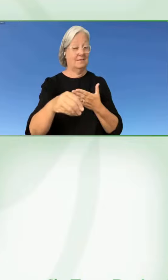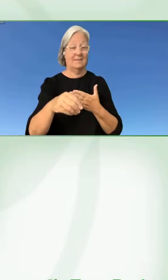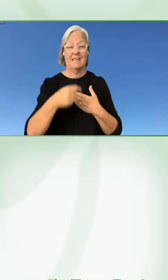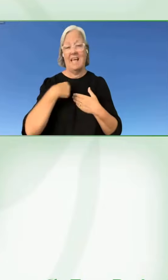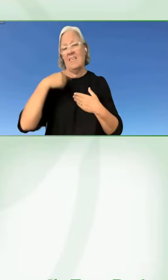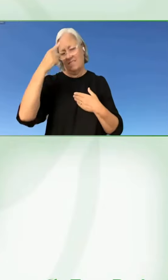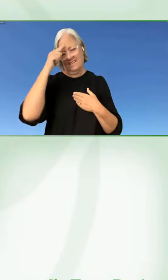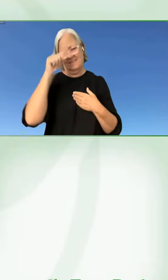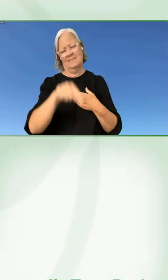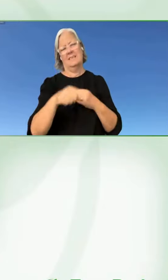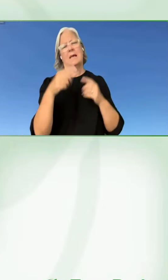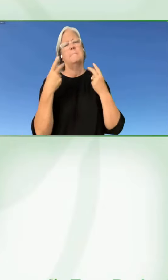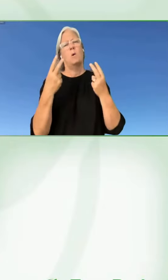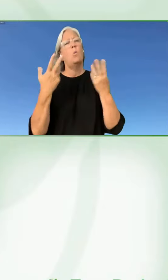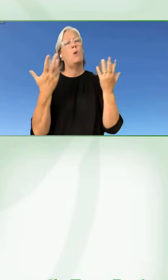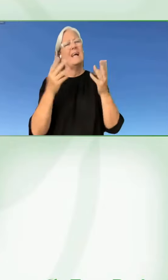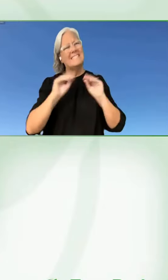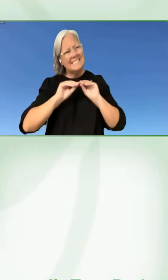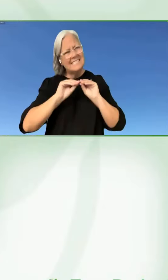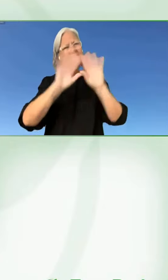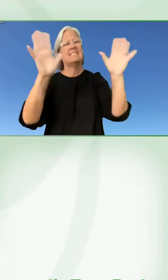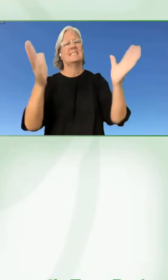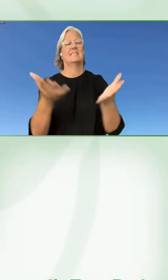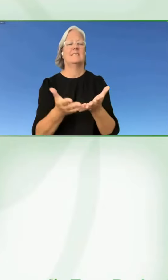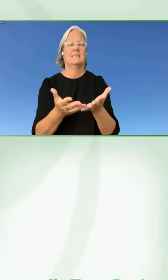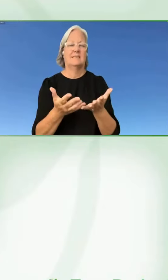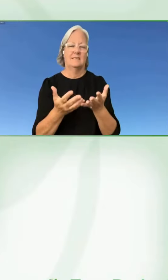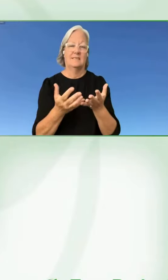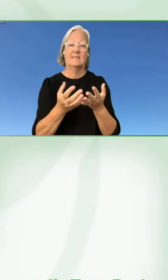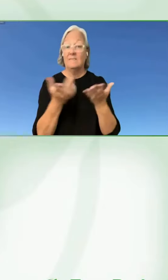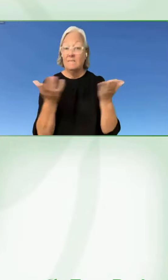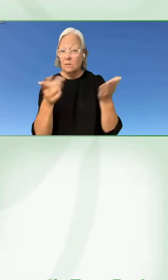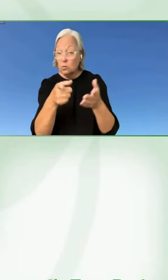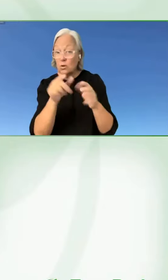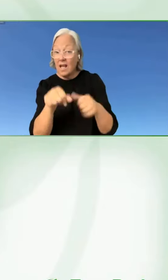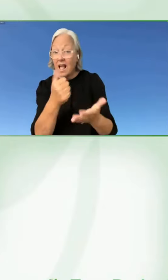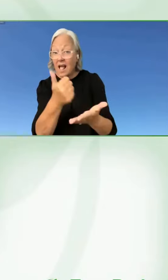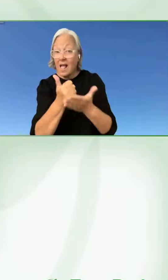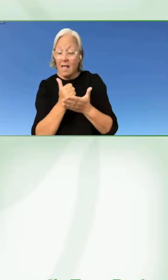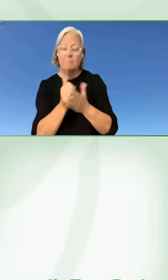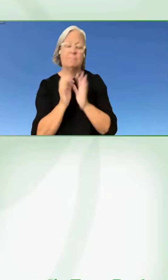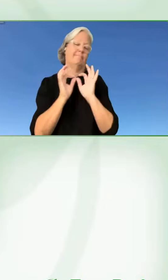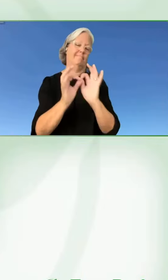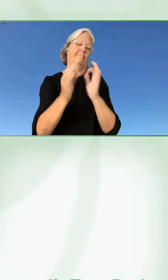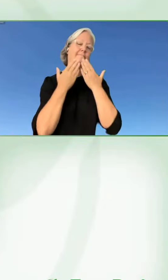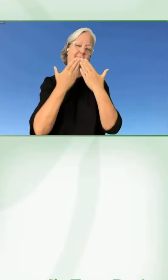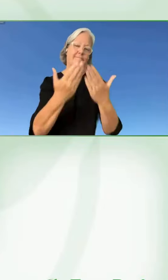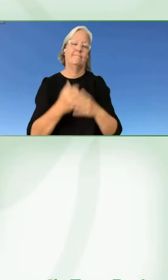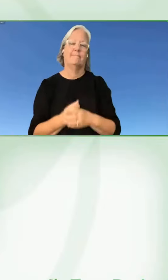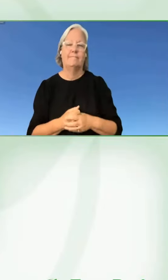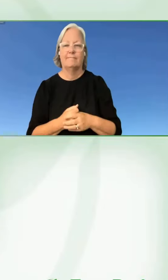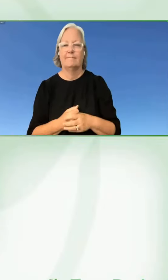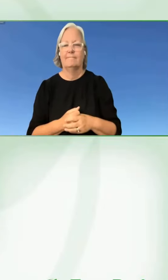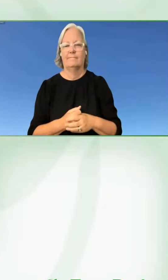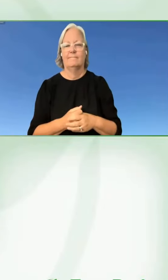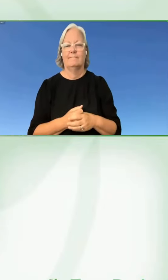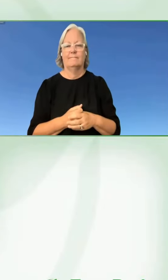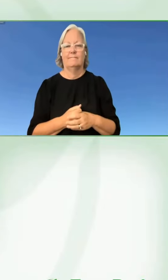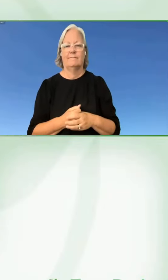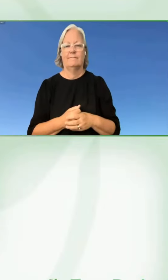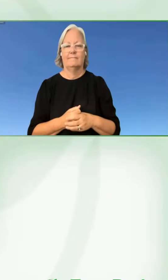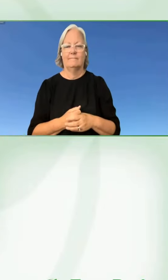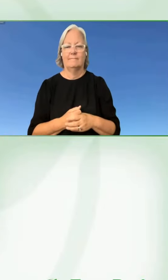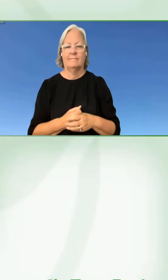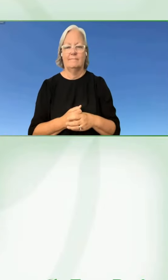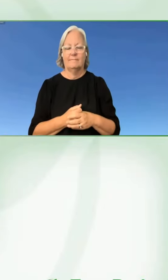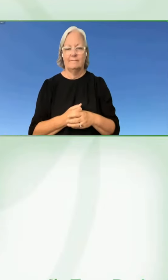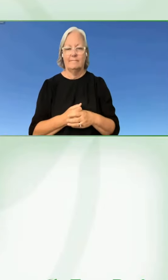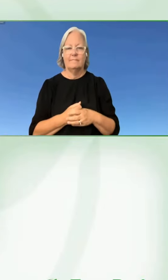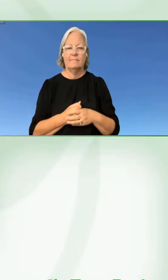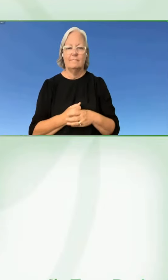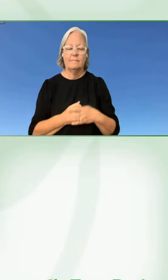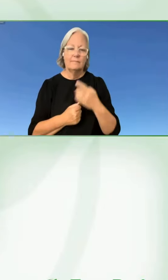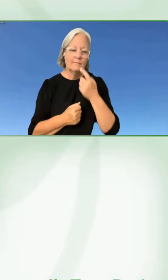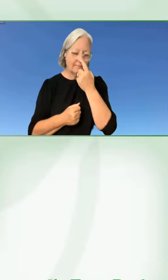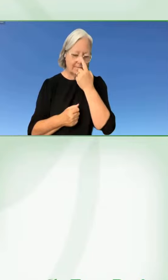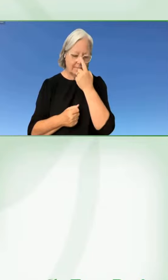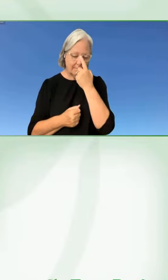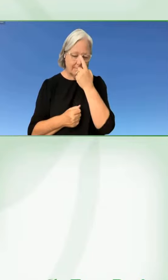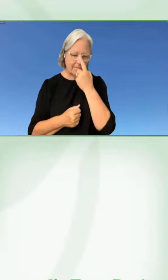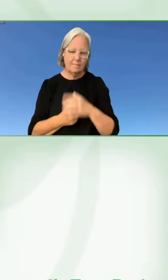You will find their it works and it is open for you to test it.